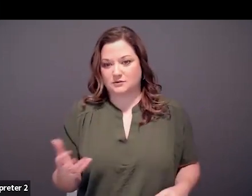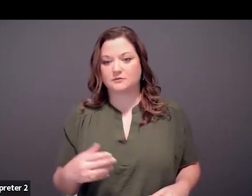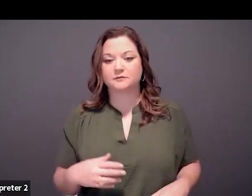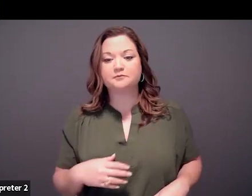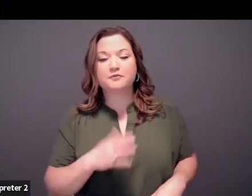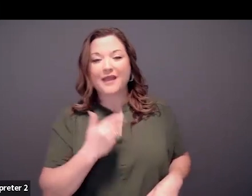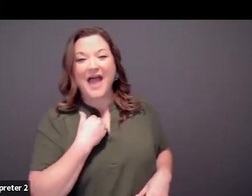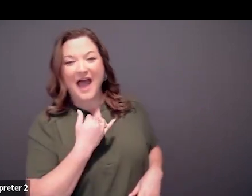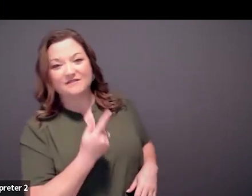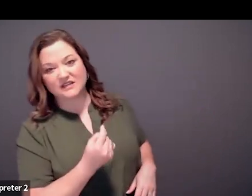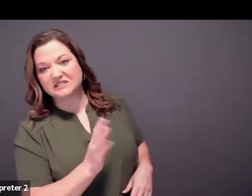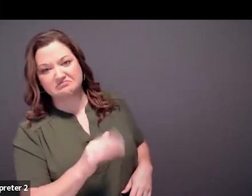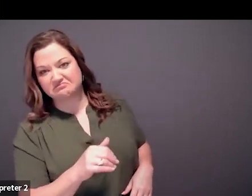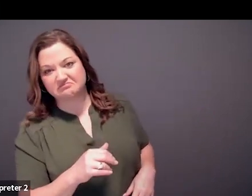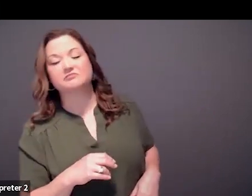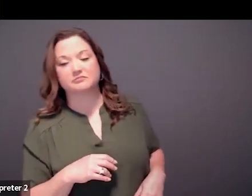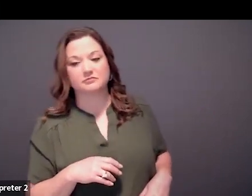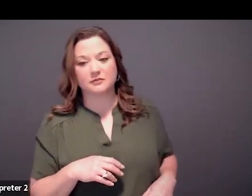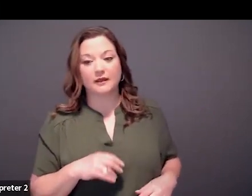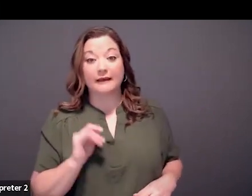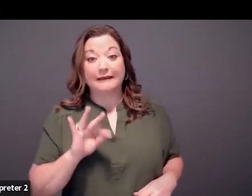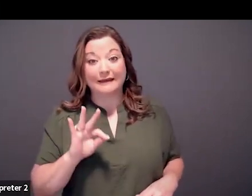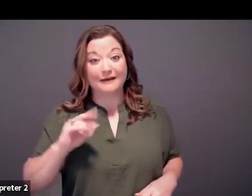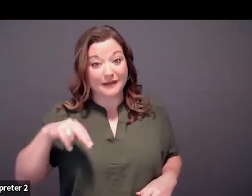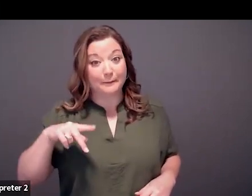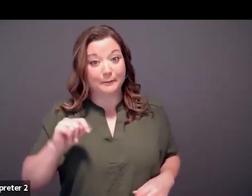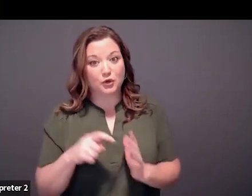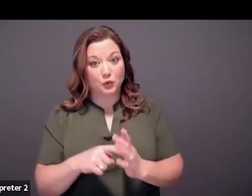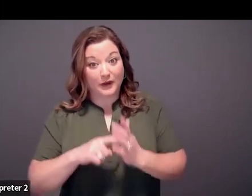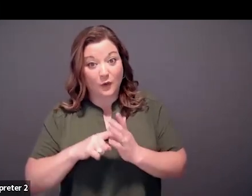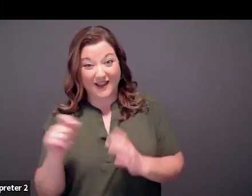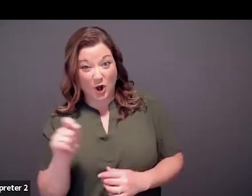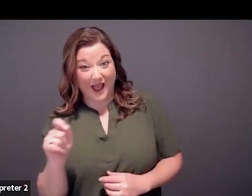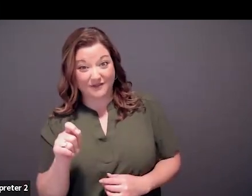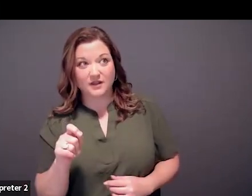If the input does require hyphens, I would find that helpful to know